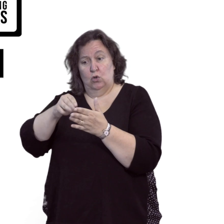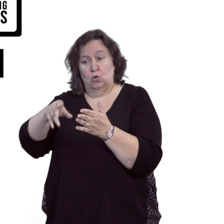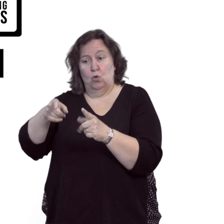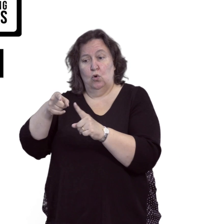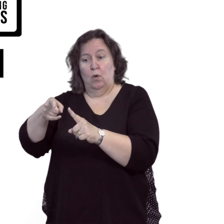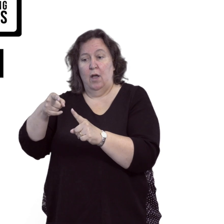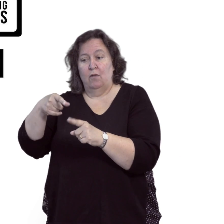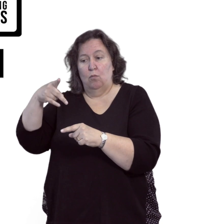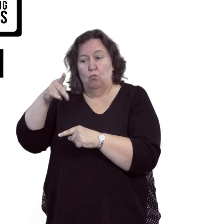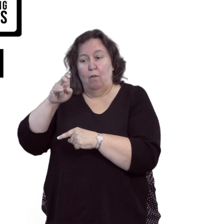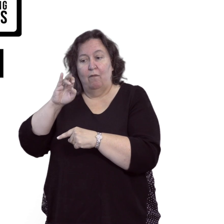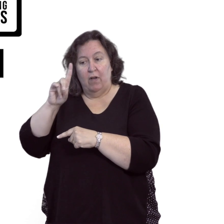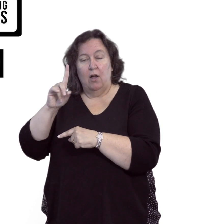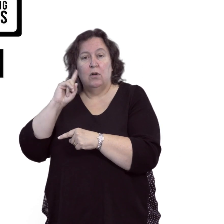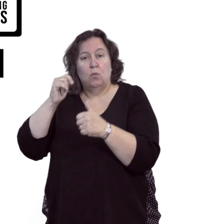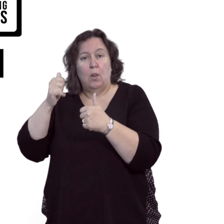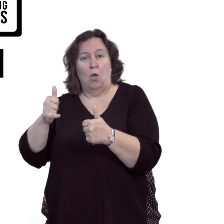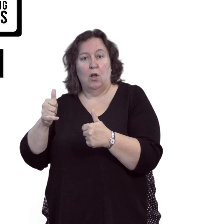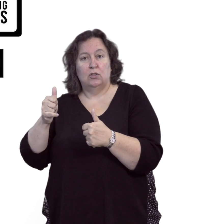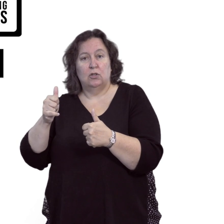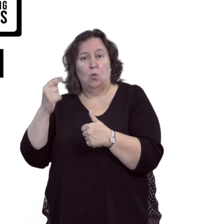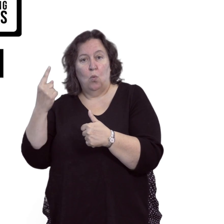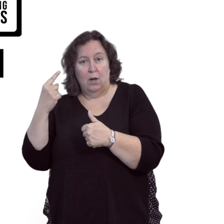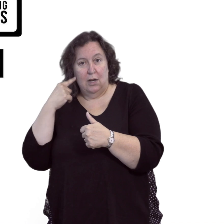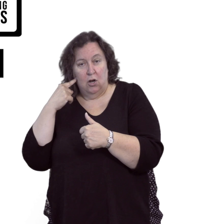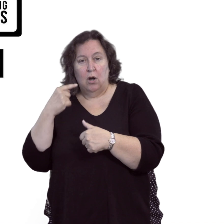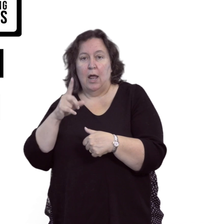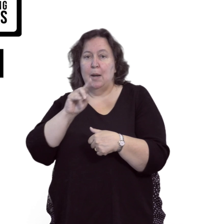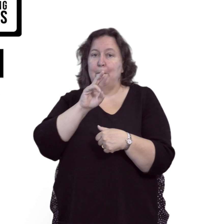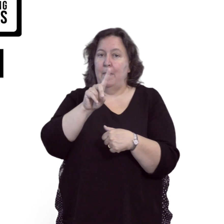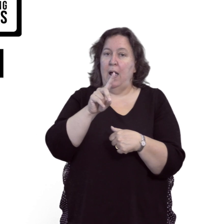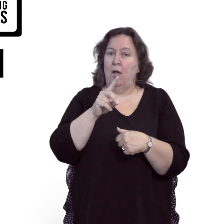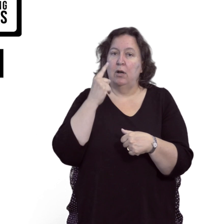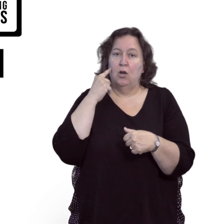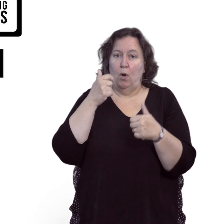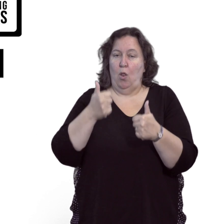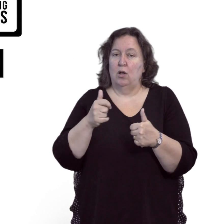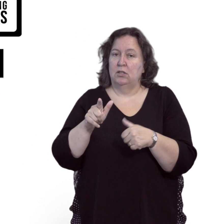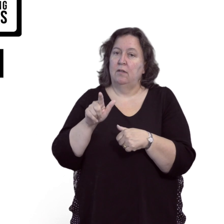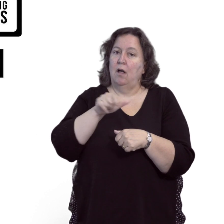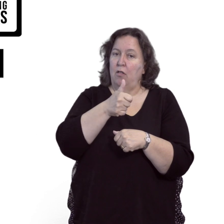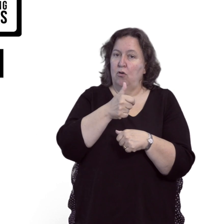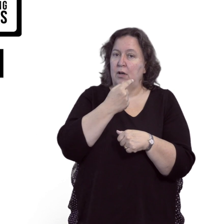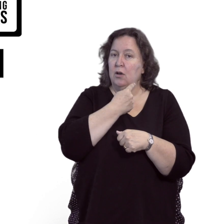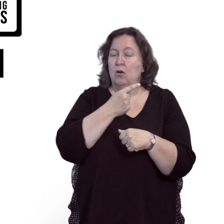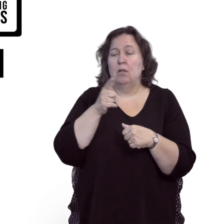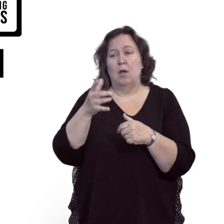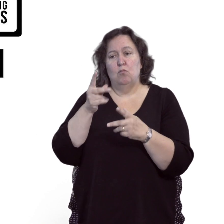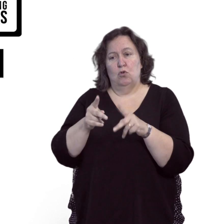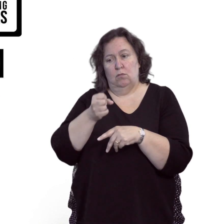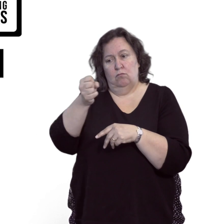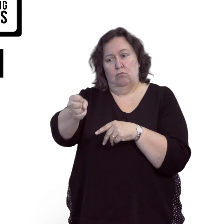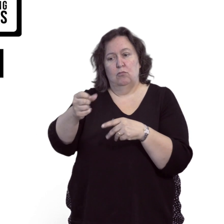and mild hearing loss in her right ear who is in the general education setting for all her classes.